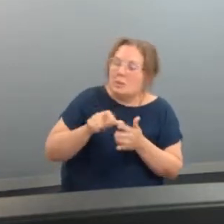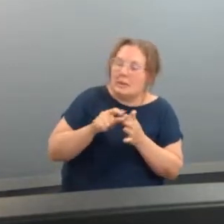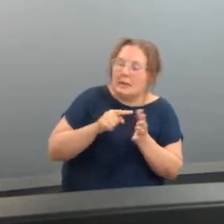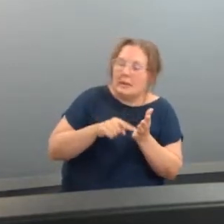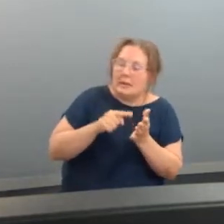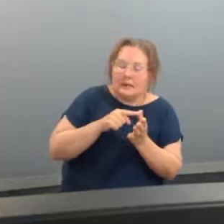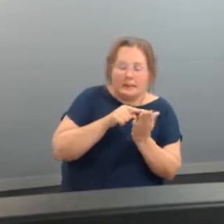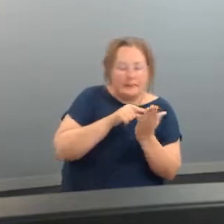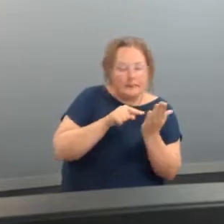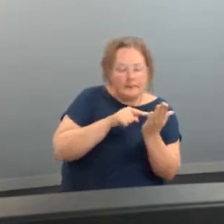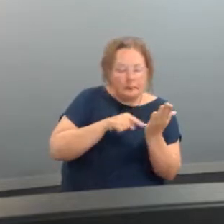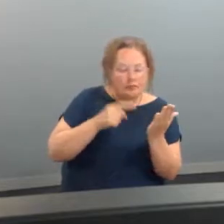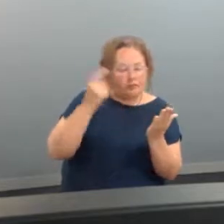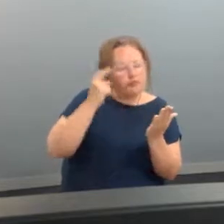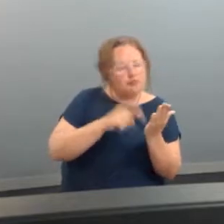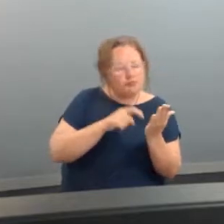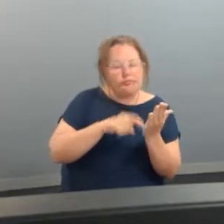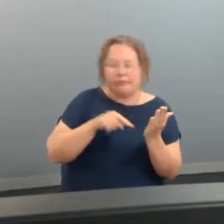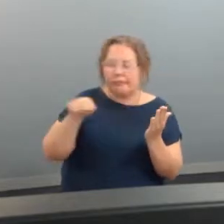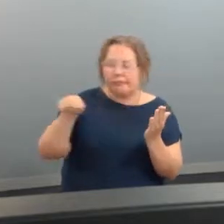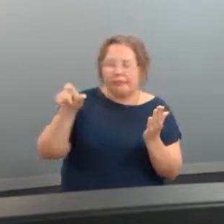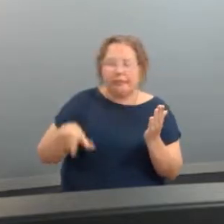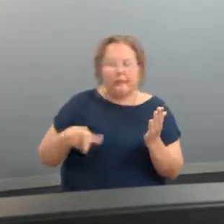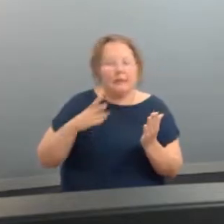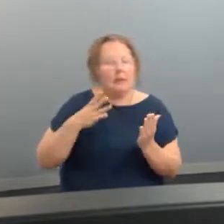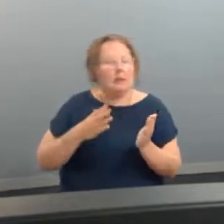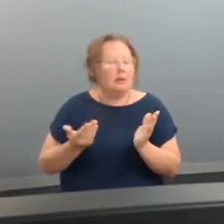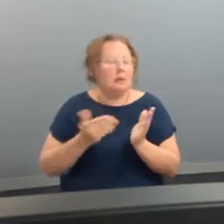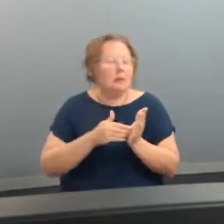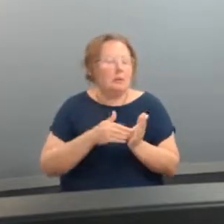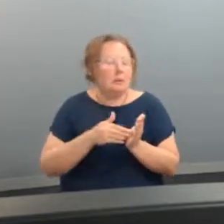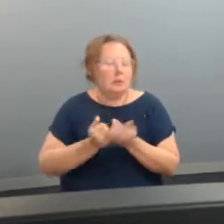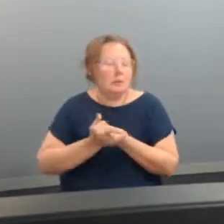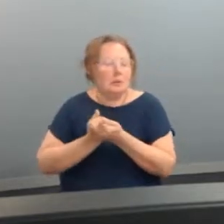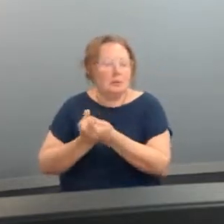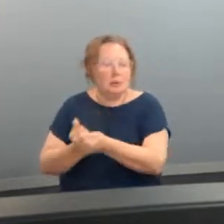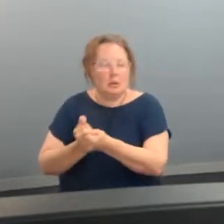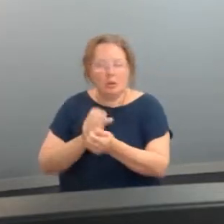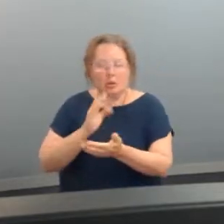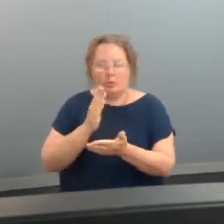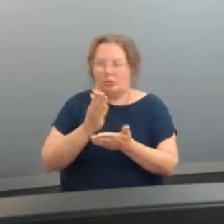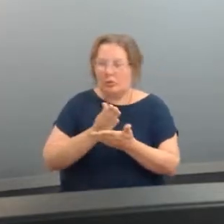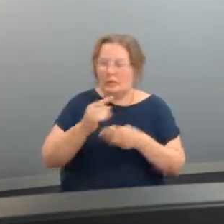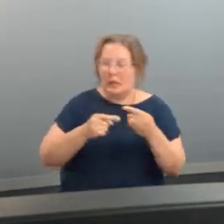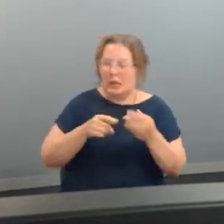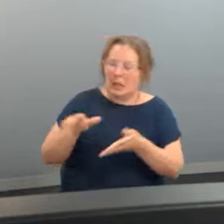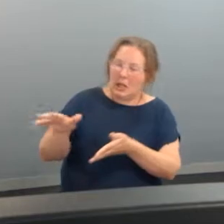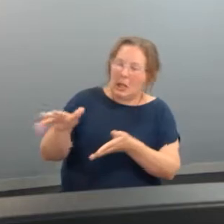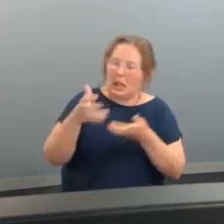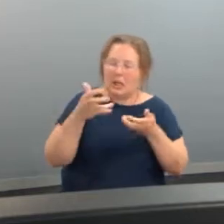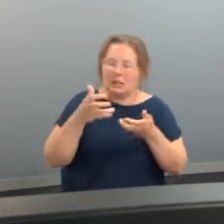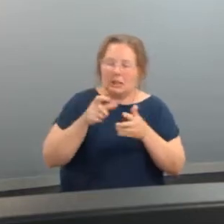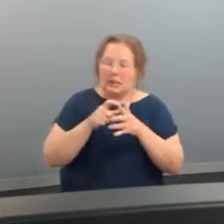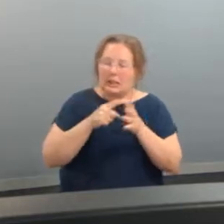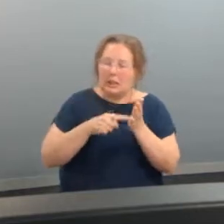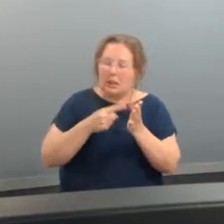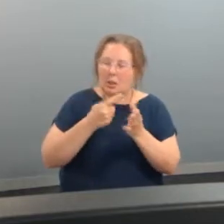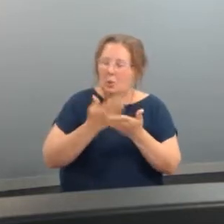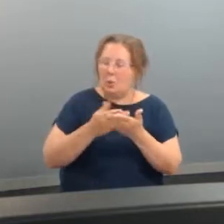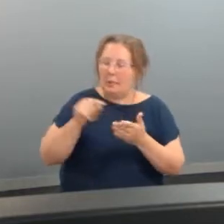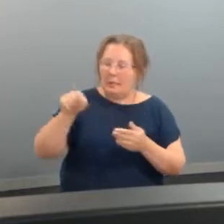local area coordinator's side they might use data to recognise a person might need some extra support. If I made